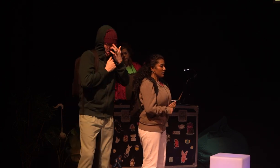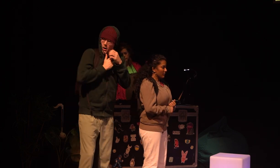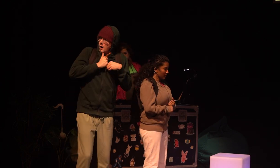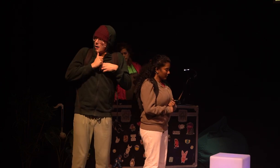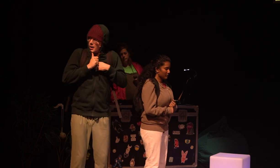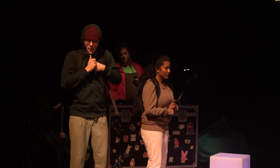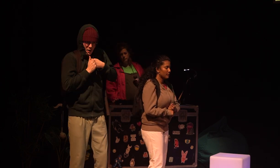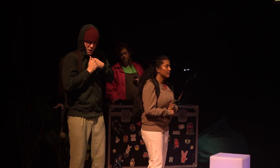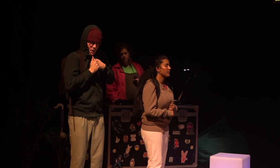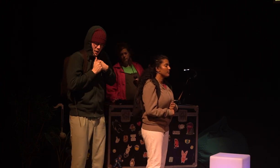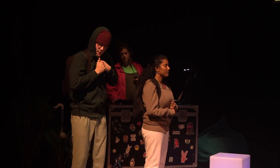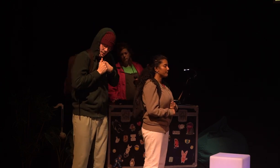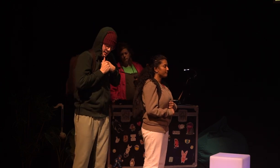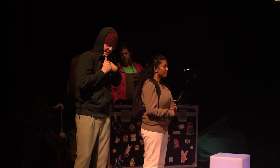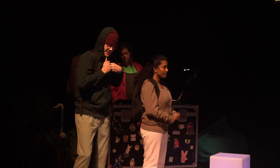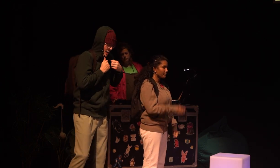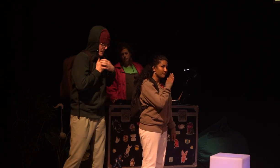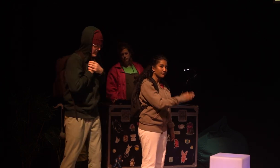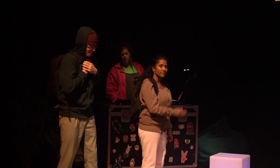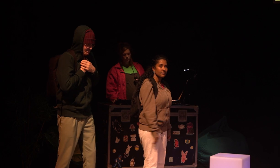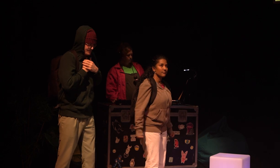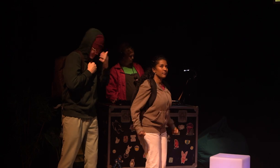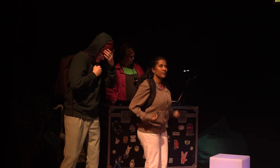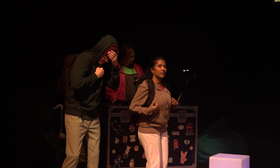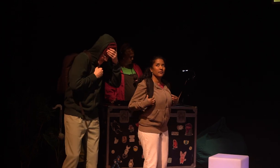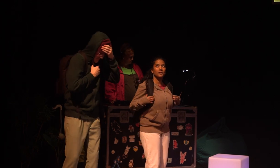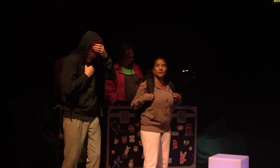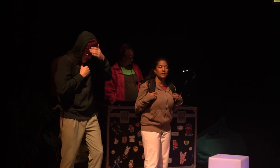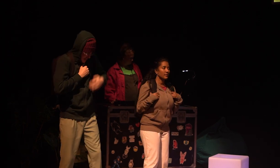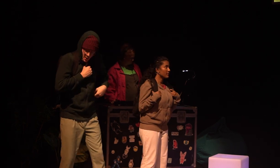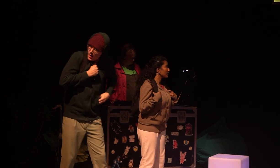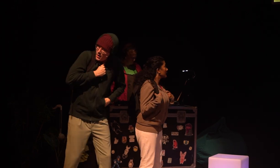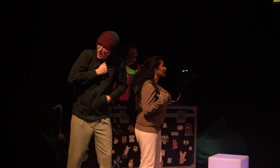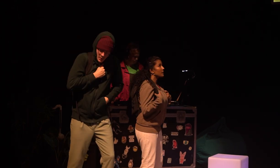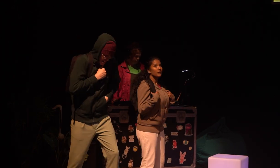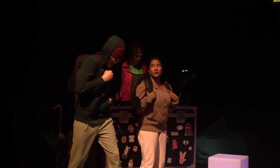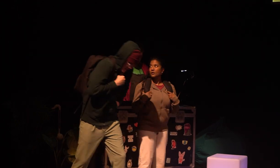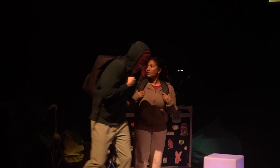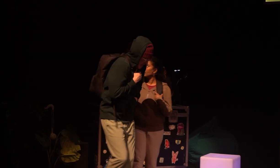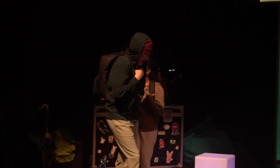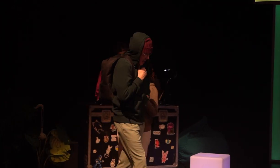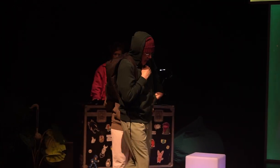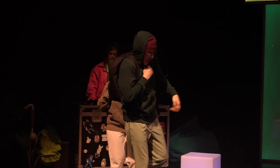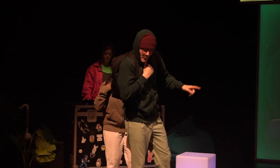Hood up. Let's go.